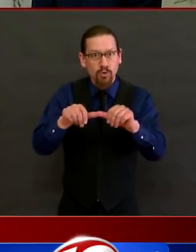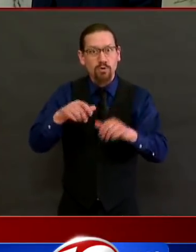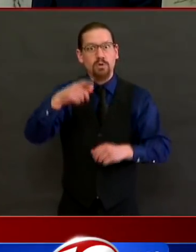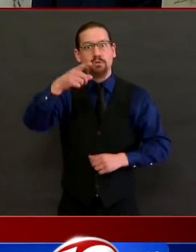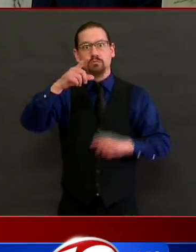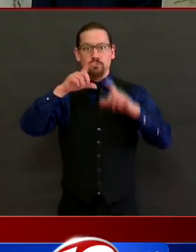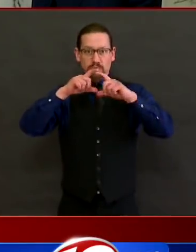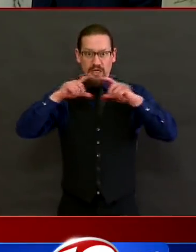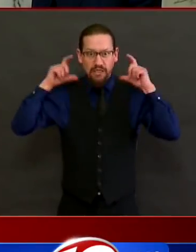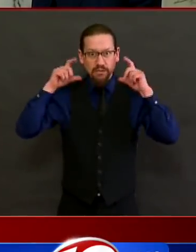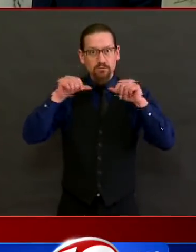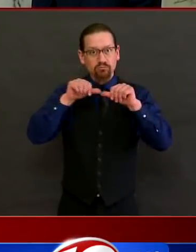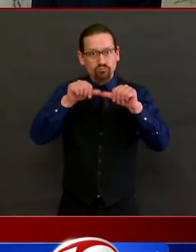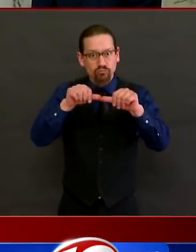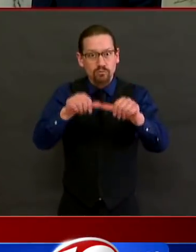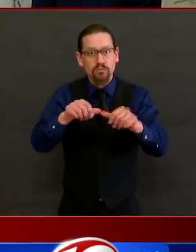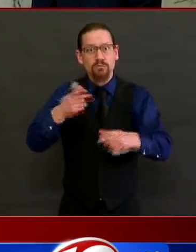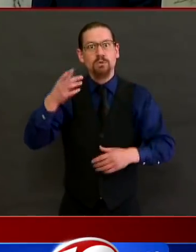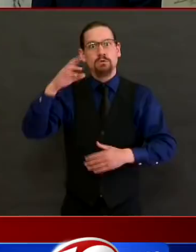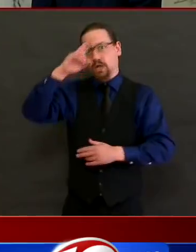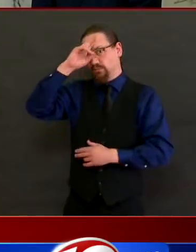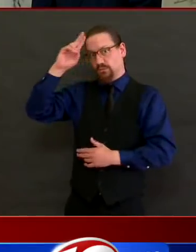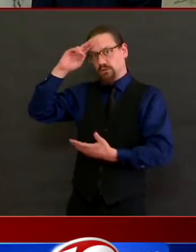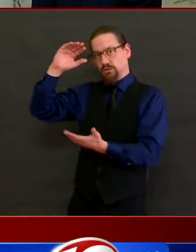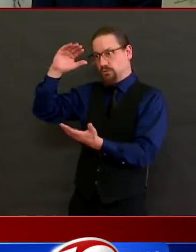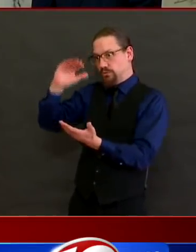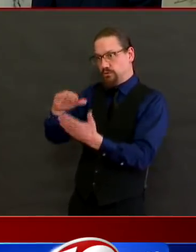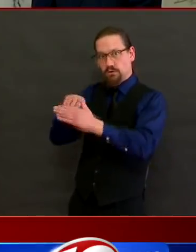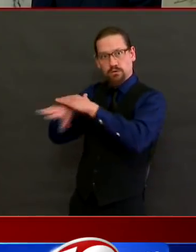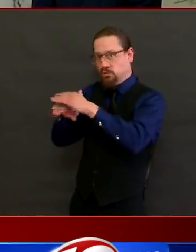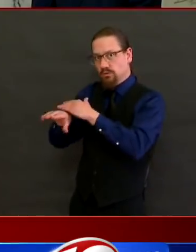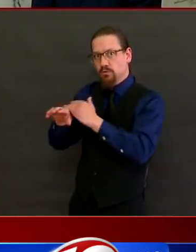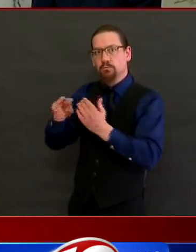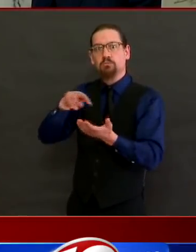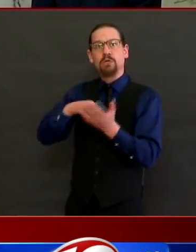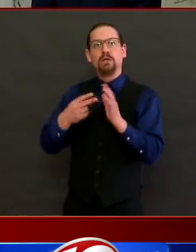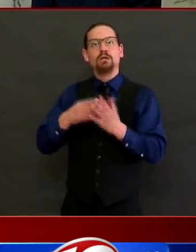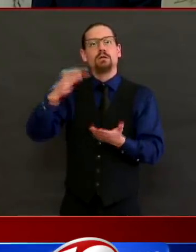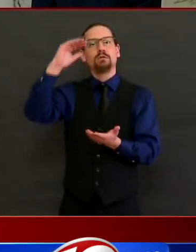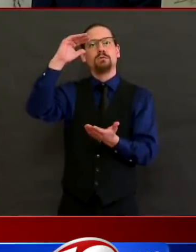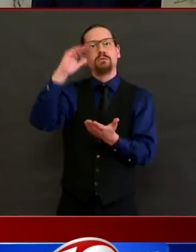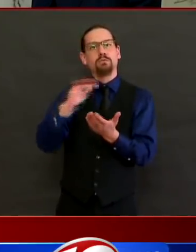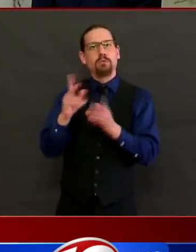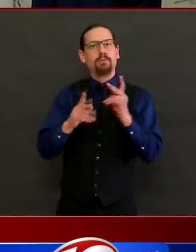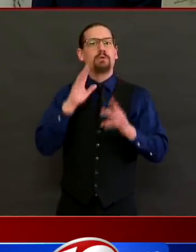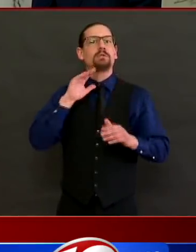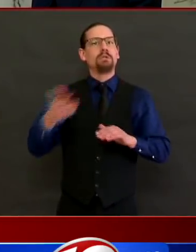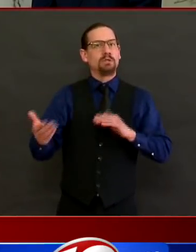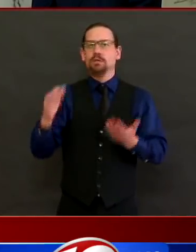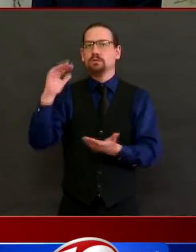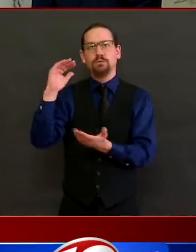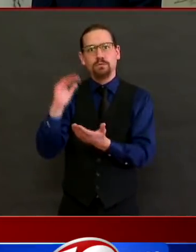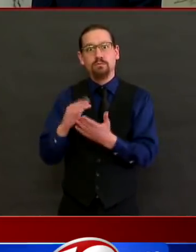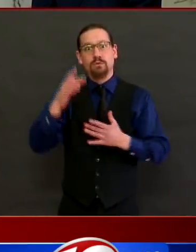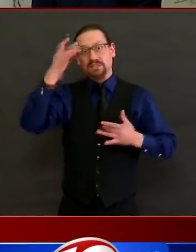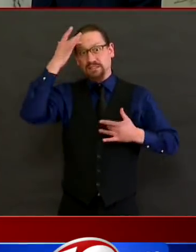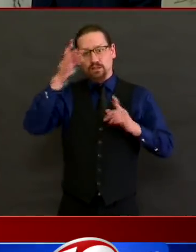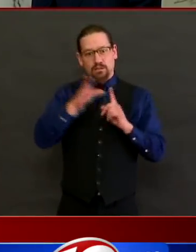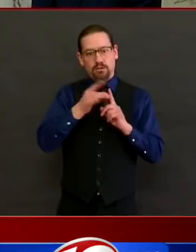A MUCH, MUCH, MUCH BETTER PLACE. BECAUSE OF SOCIAL DISTANCING, BECAUSE OF ALL OF YOUR EFFORTS. I THINK OF WHAT WE ARE DOING HERE AS A RACE.